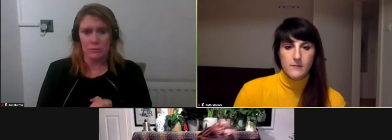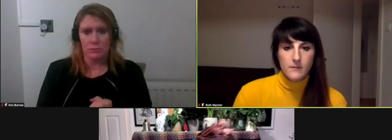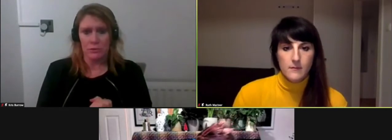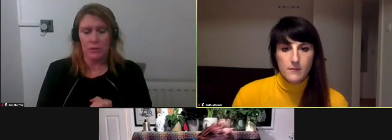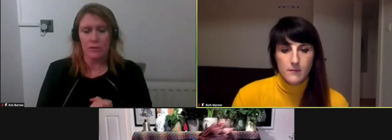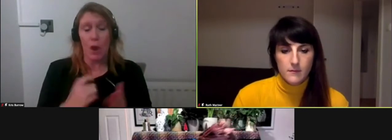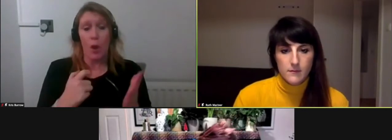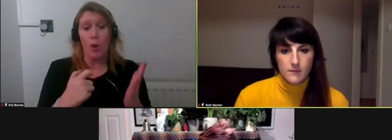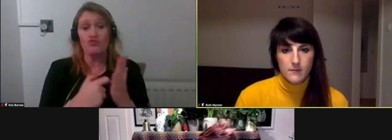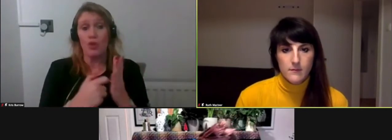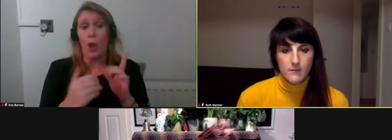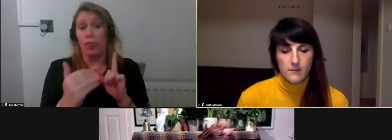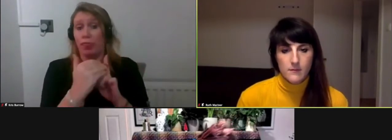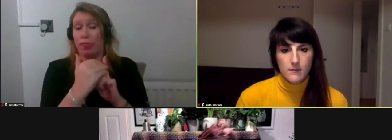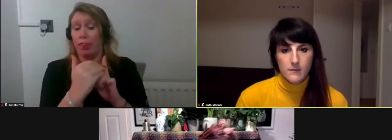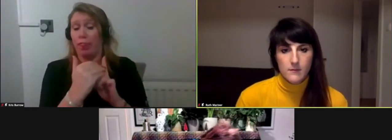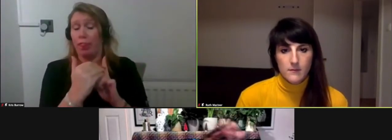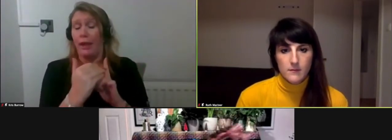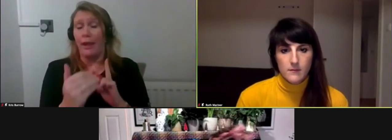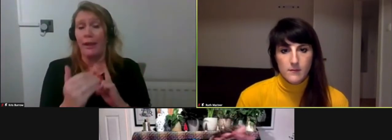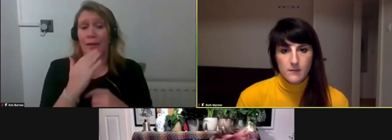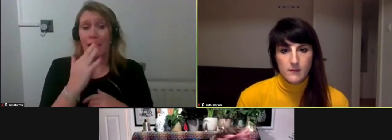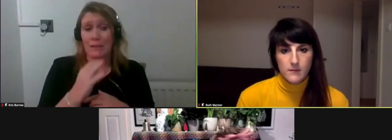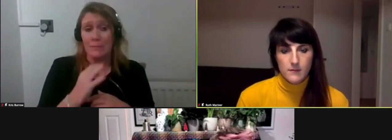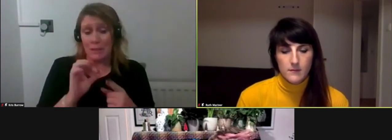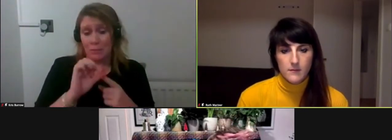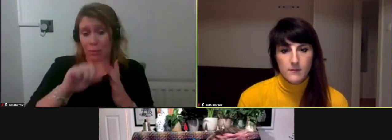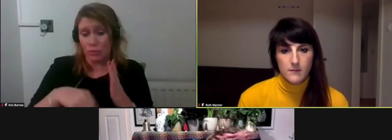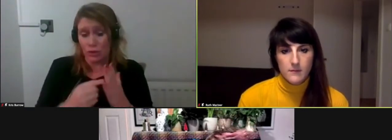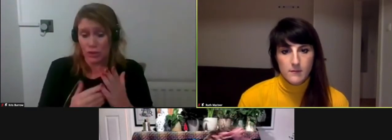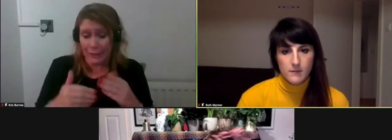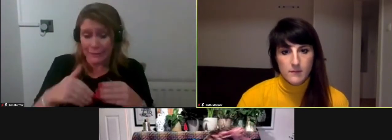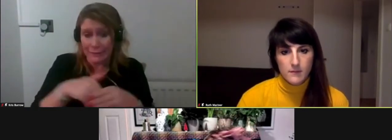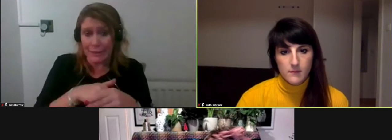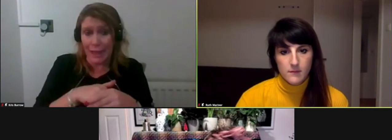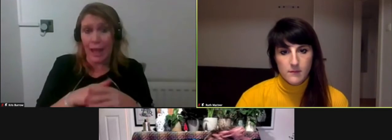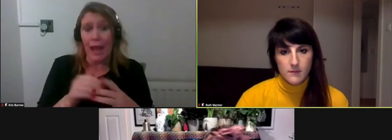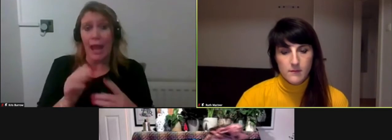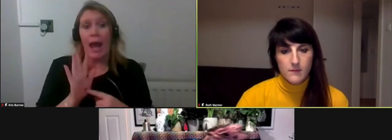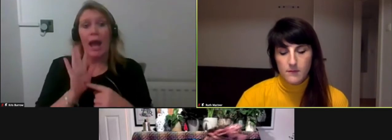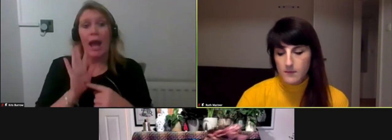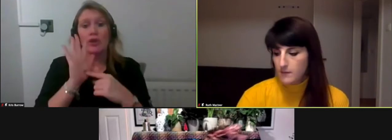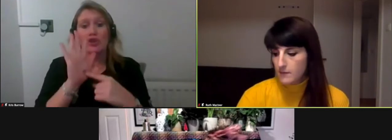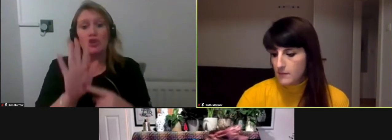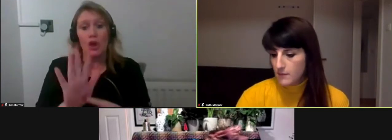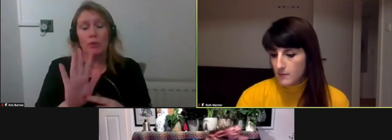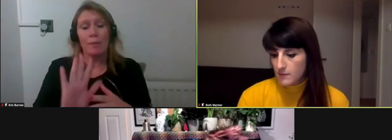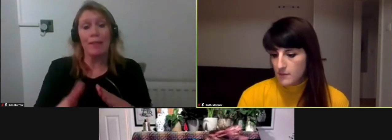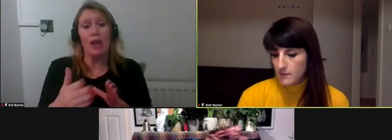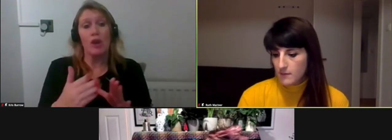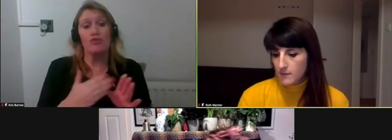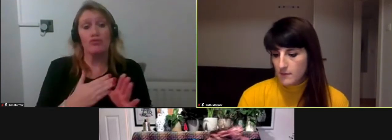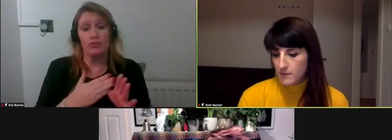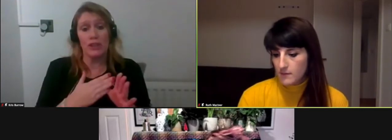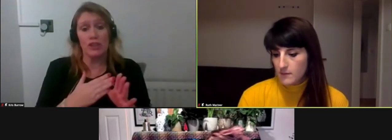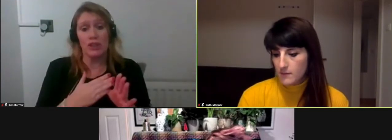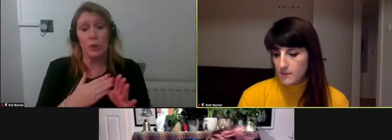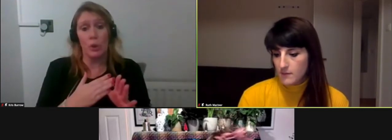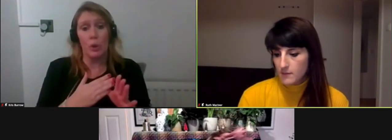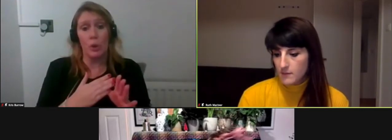about being part of the project and she also showed me the original Aria that Cameron, the composer that they had worked